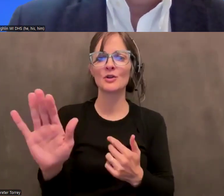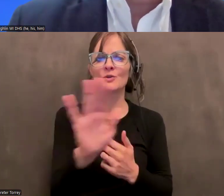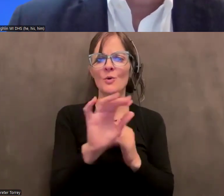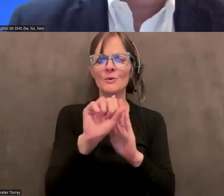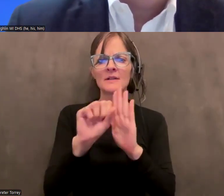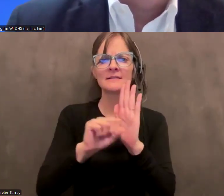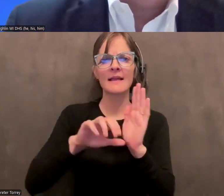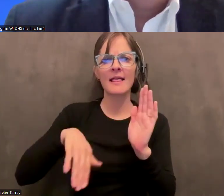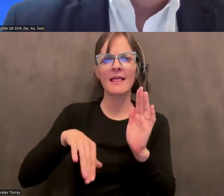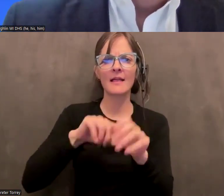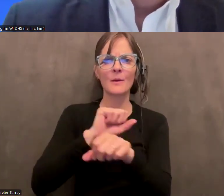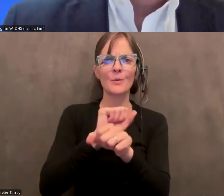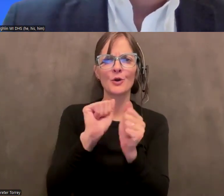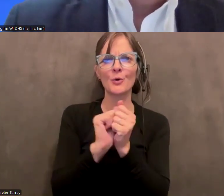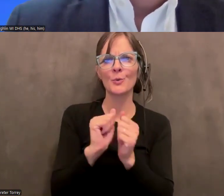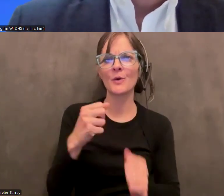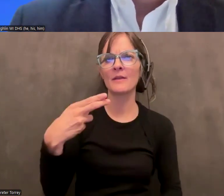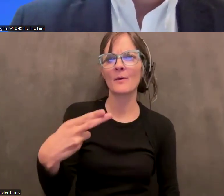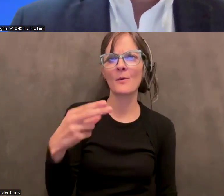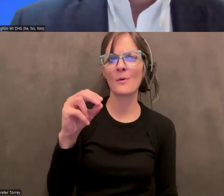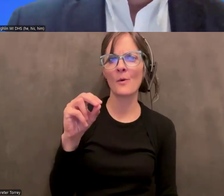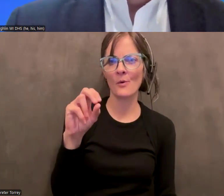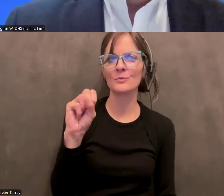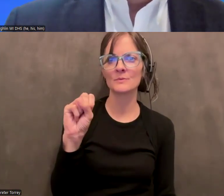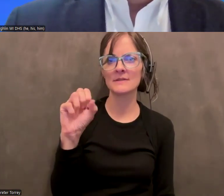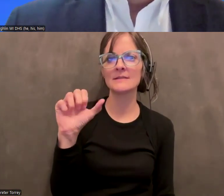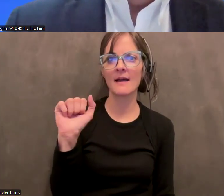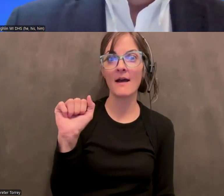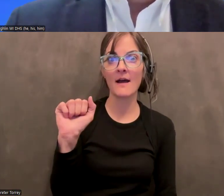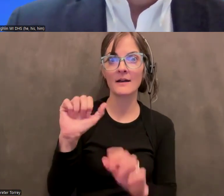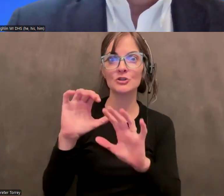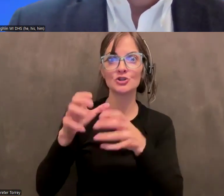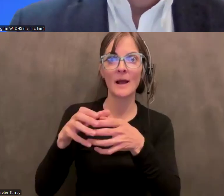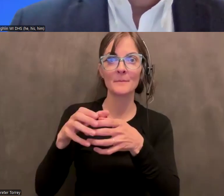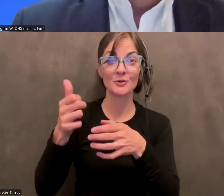almost every state has a HOSA, H-O-S-A chapter. These are high school kids that are